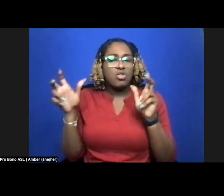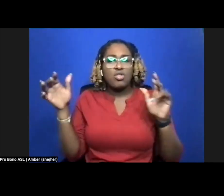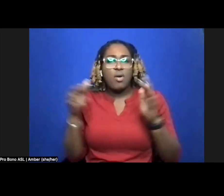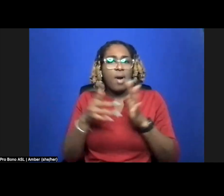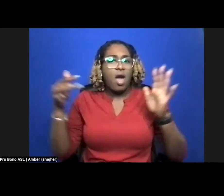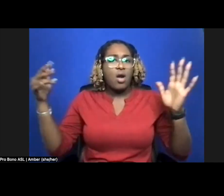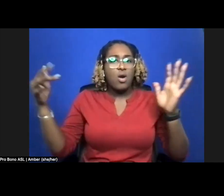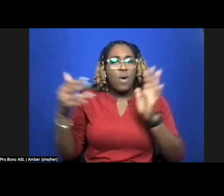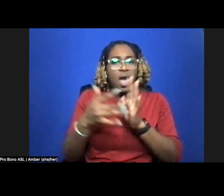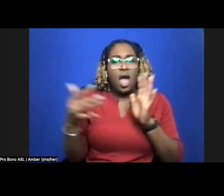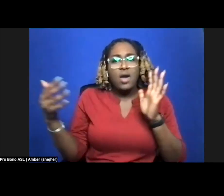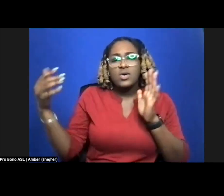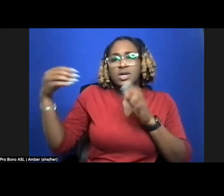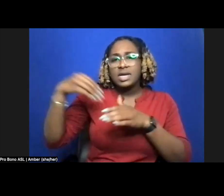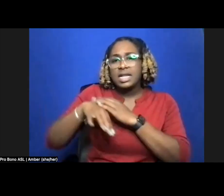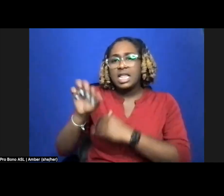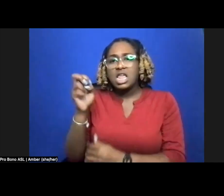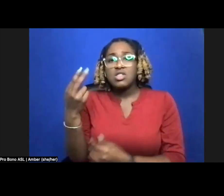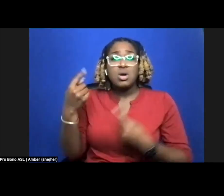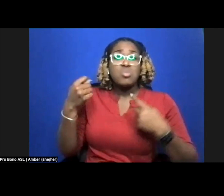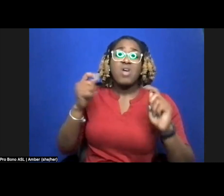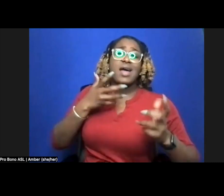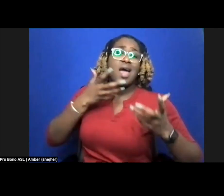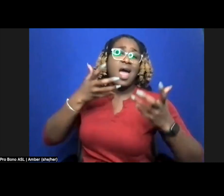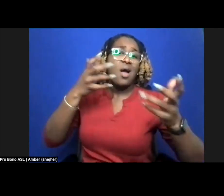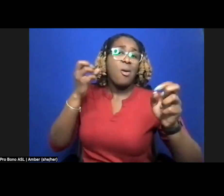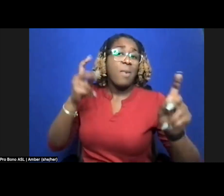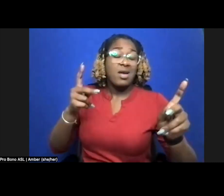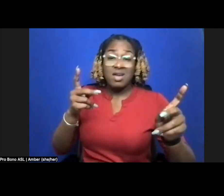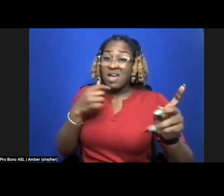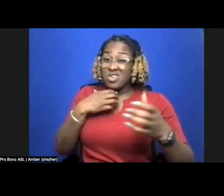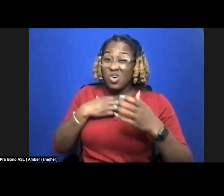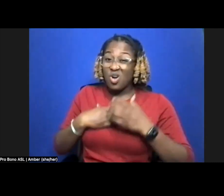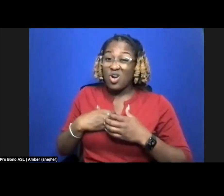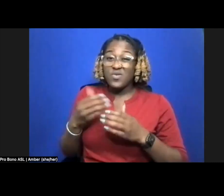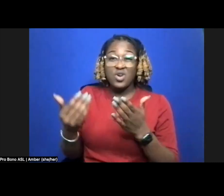i mean, haven’t you yearned for another language / searched for another language